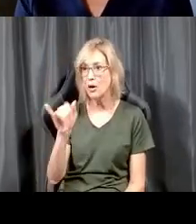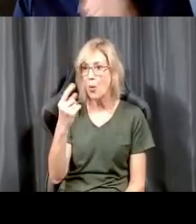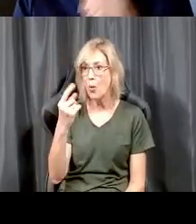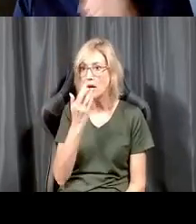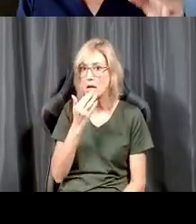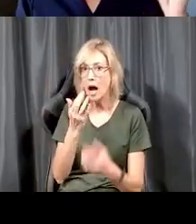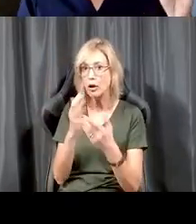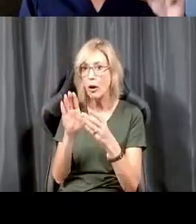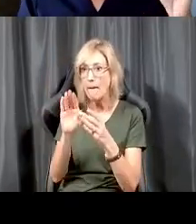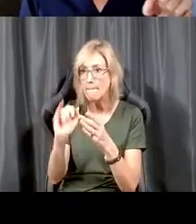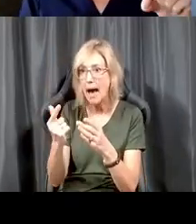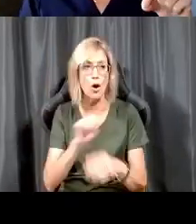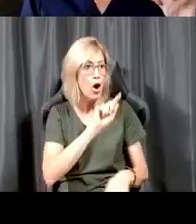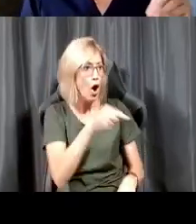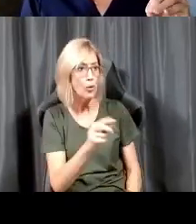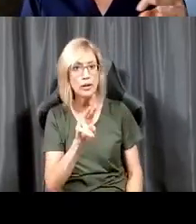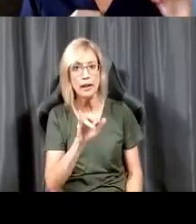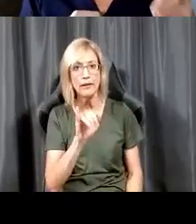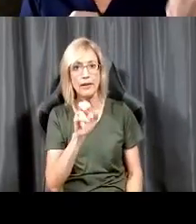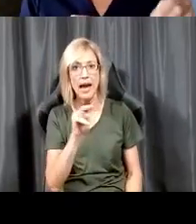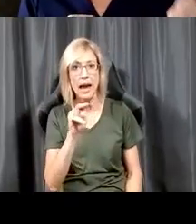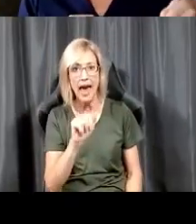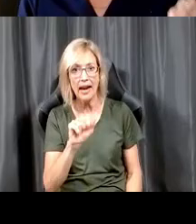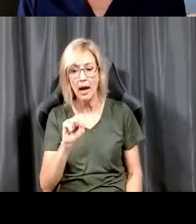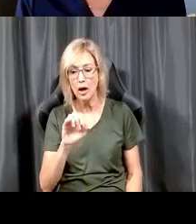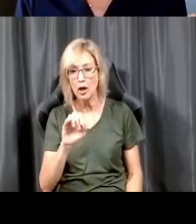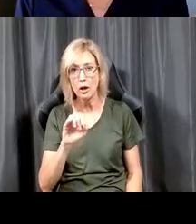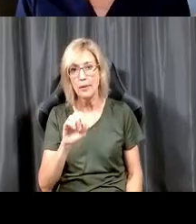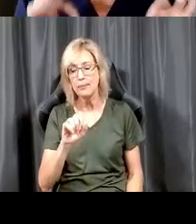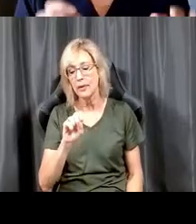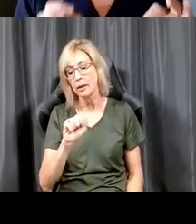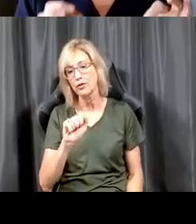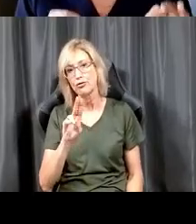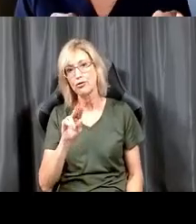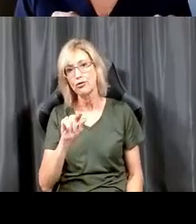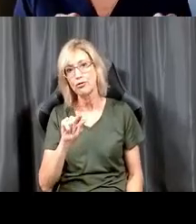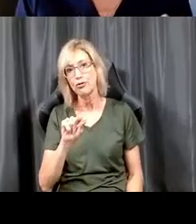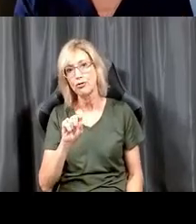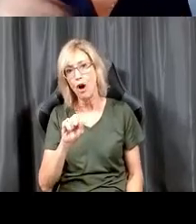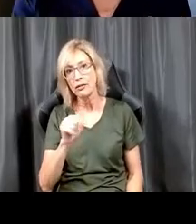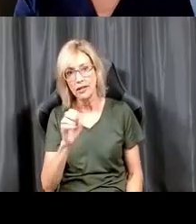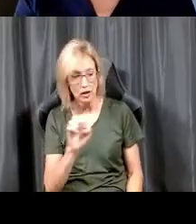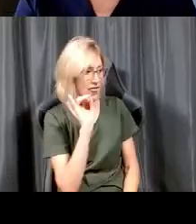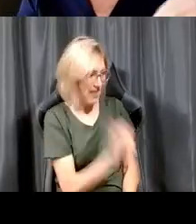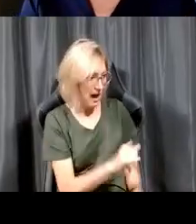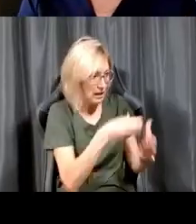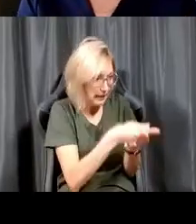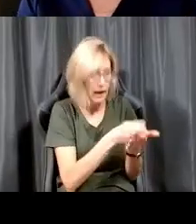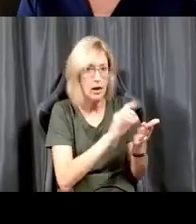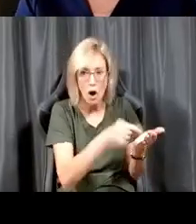Or it's only the Vienna sausage that is low sodium Vienna sausage. Very specific . Try to give a different Vienna sausage.